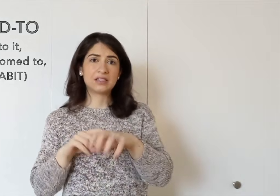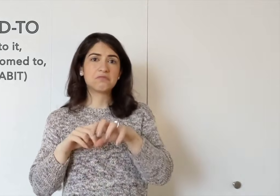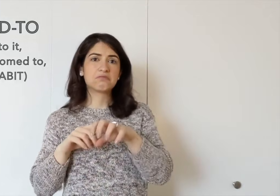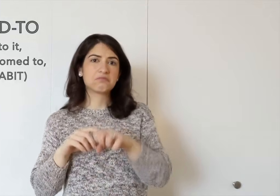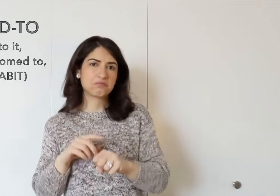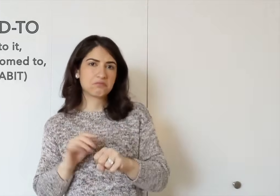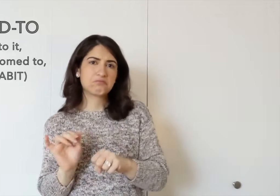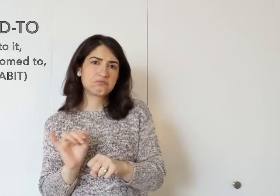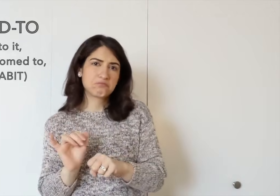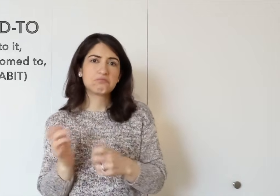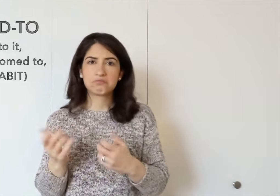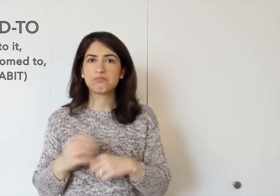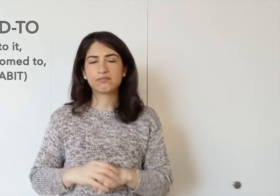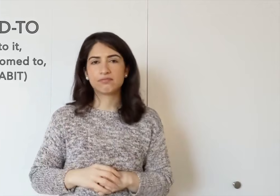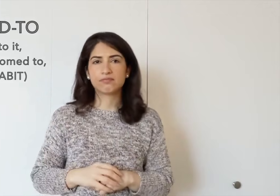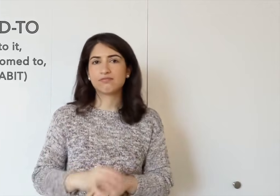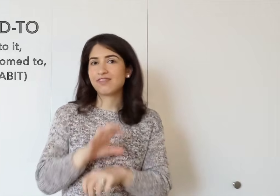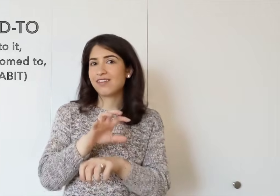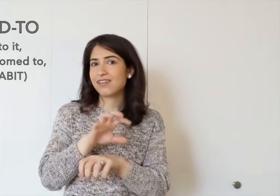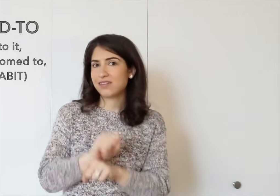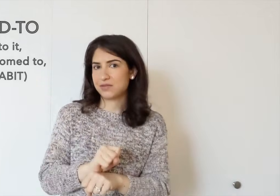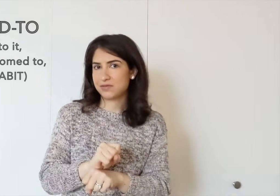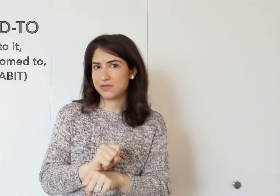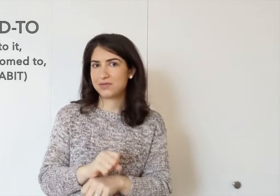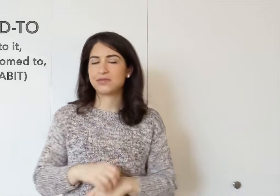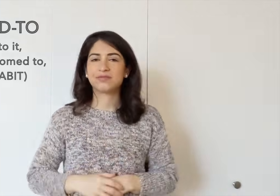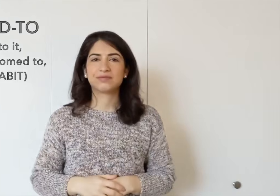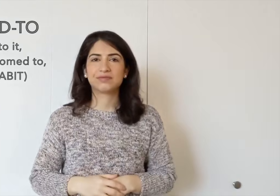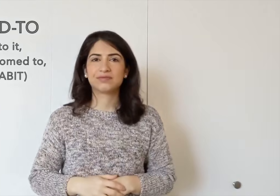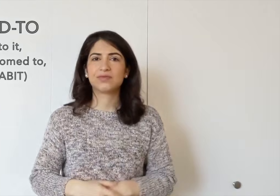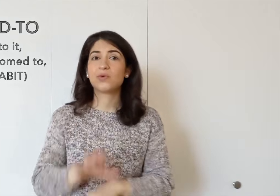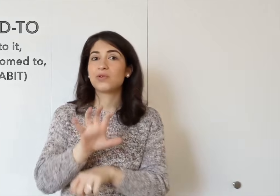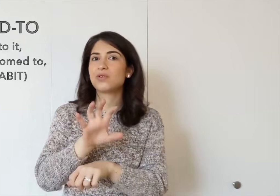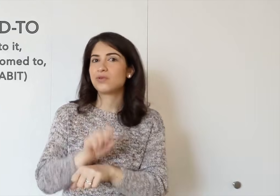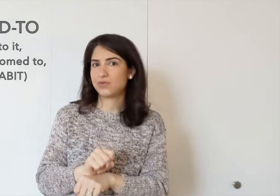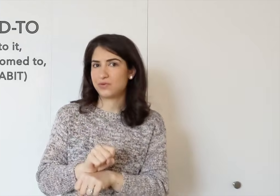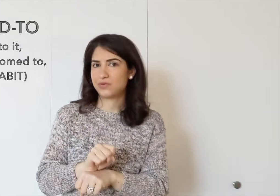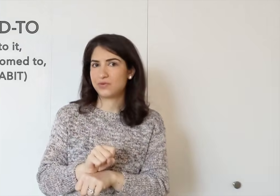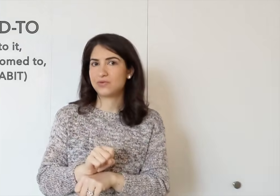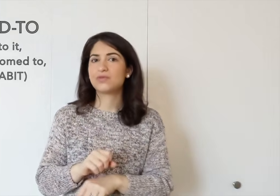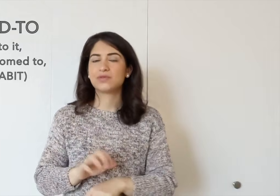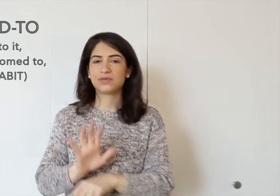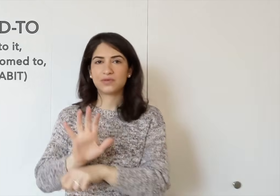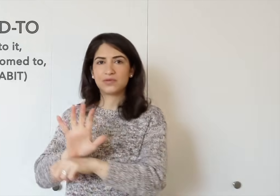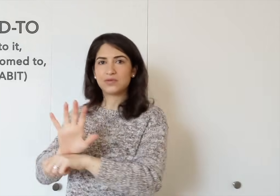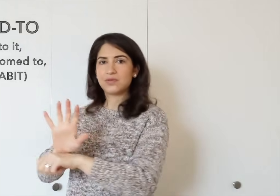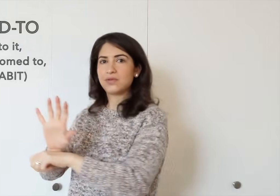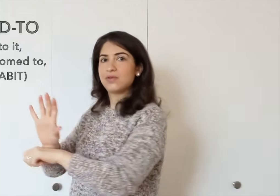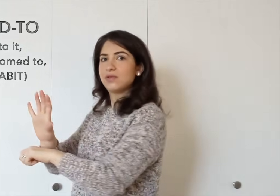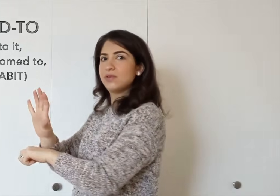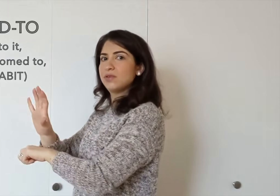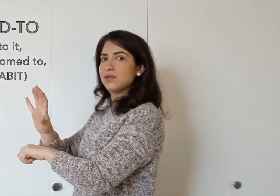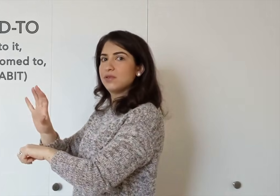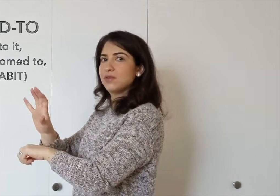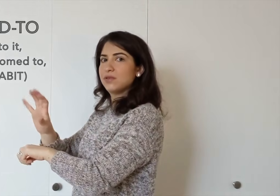And the bottom hand may close as well. "used to"